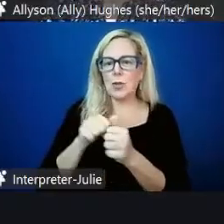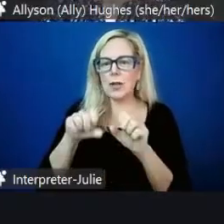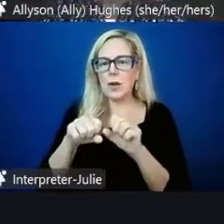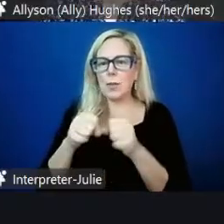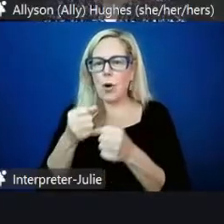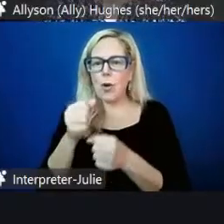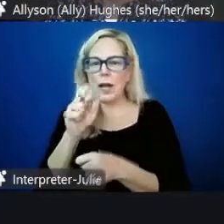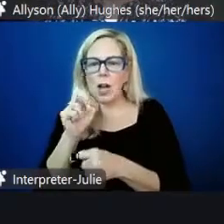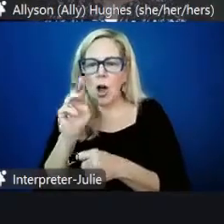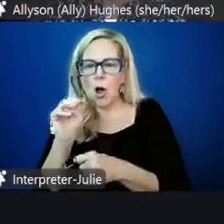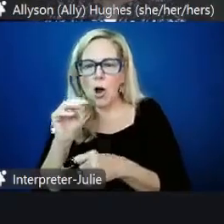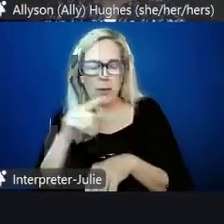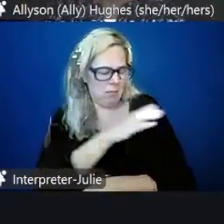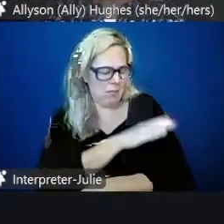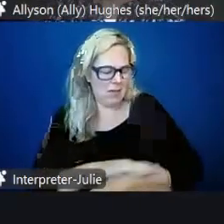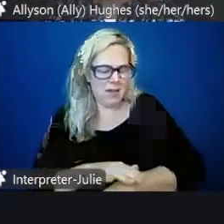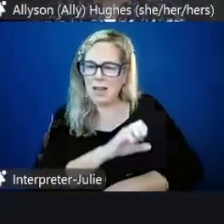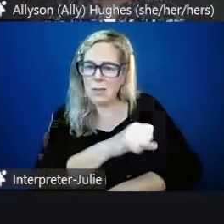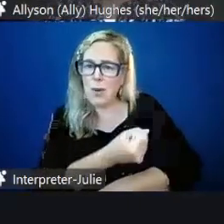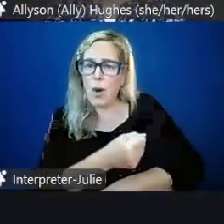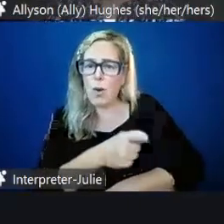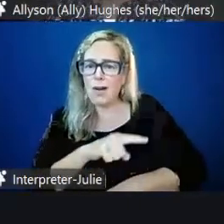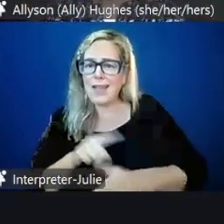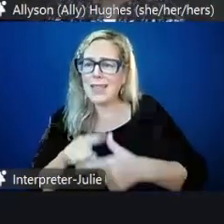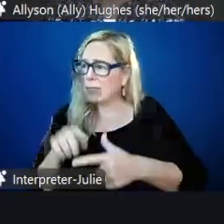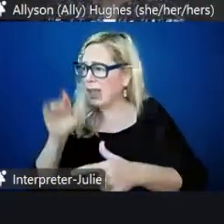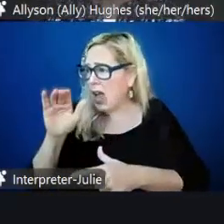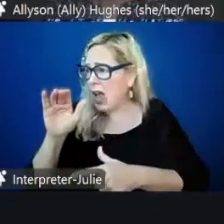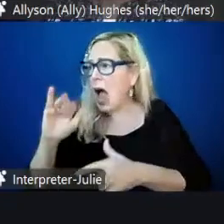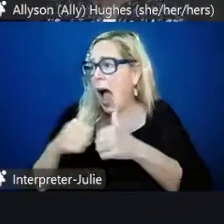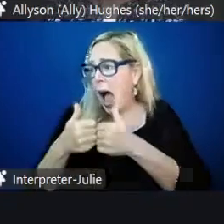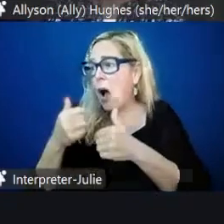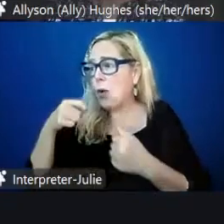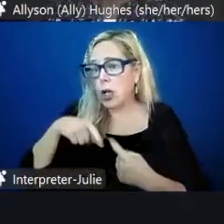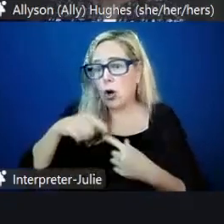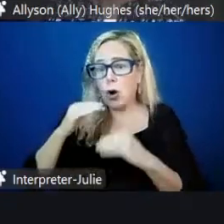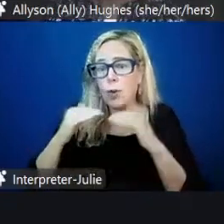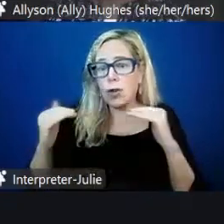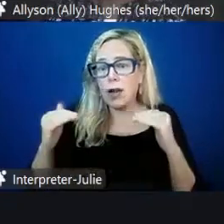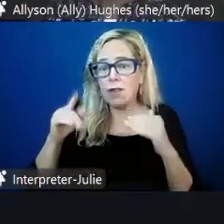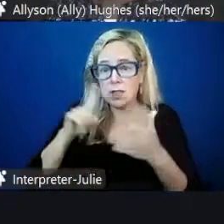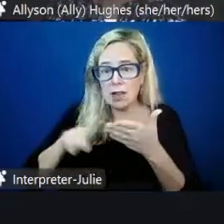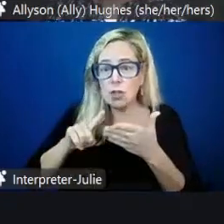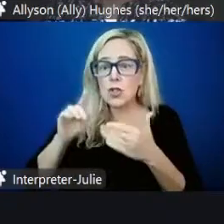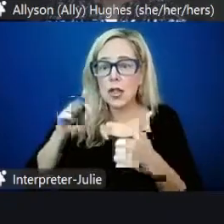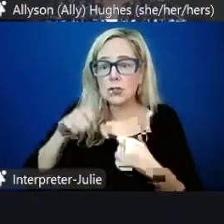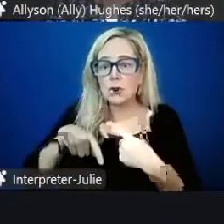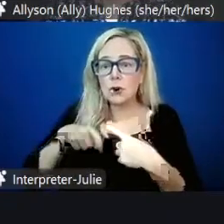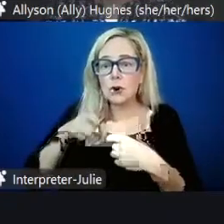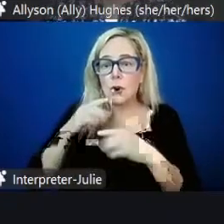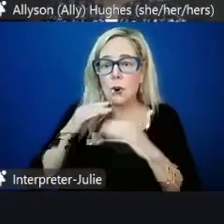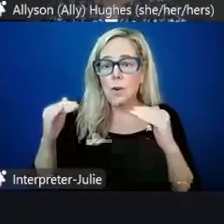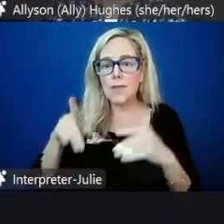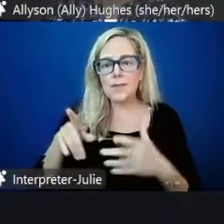Have you checked your hormone levels? And while these things are important, it's reducing a person's entire